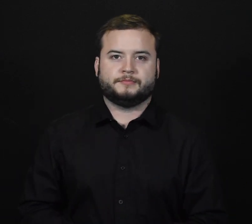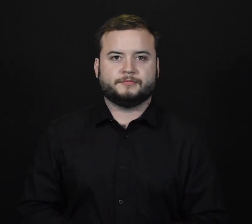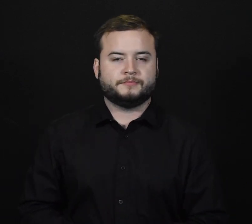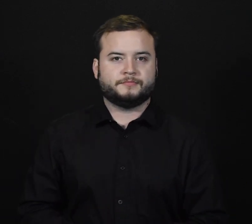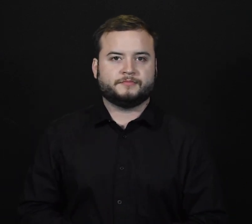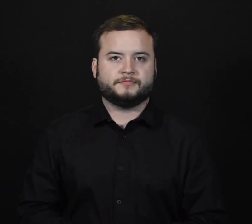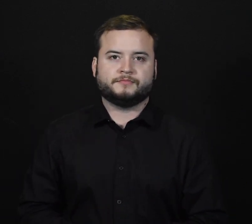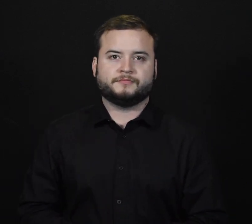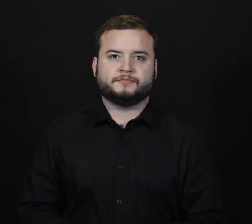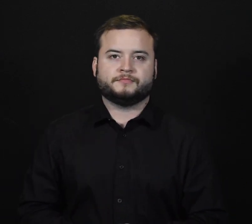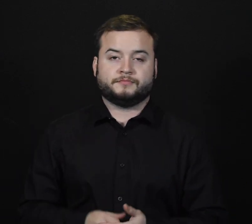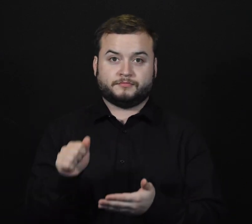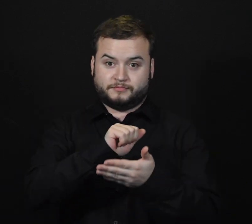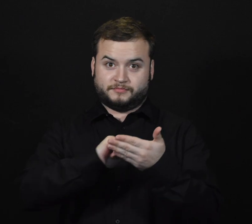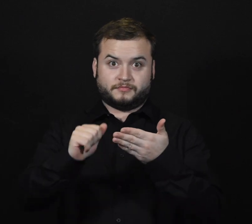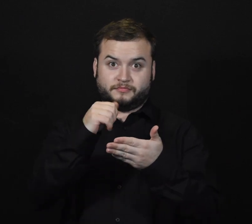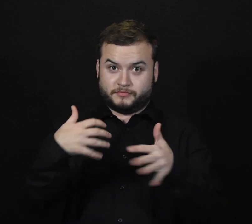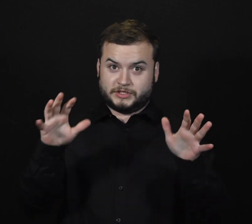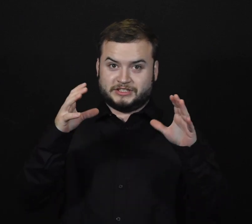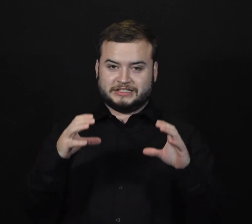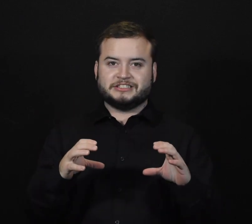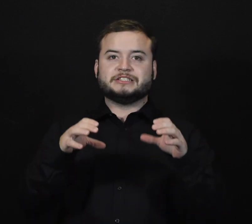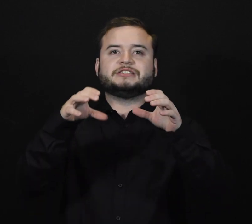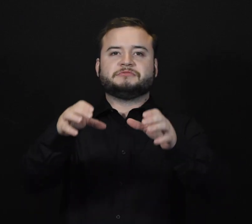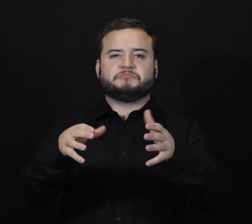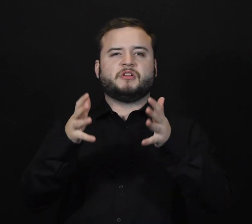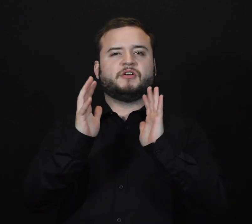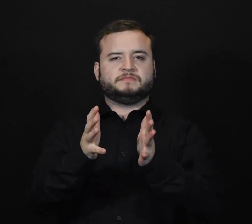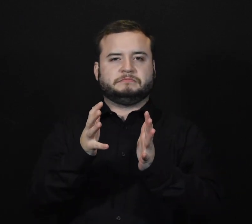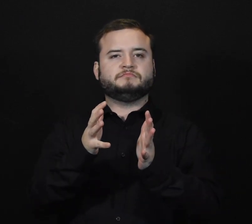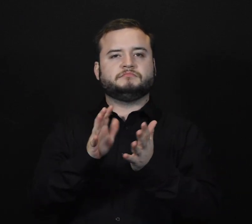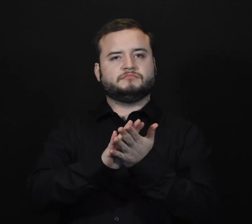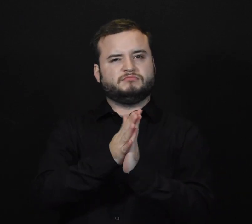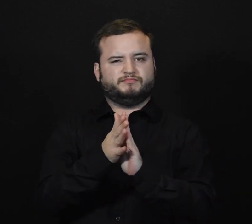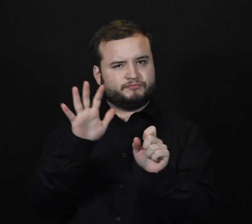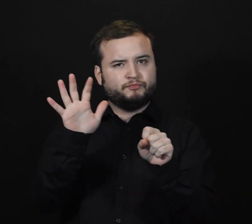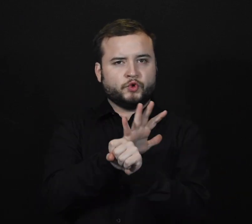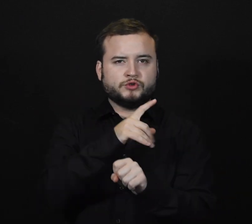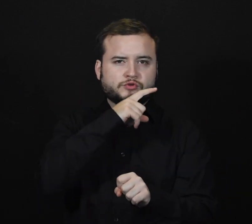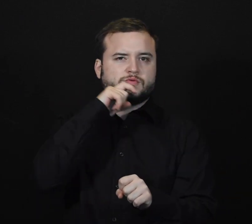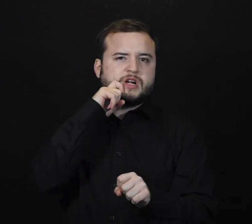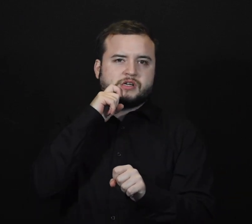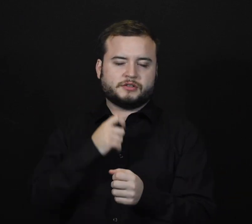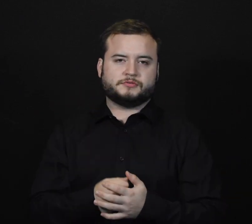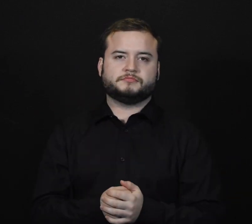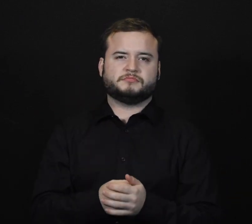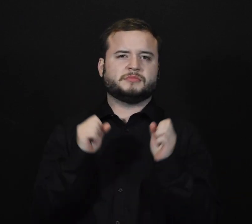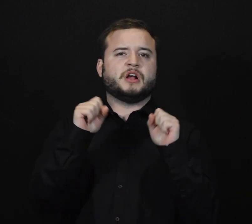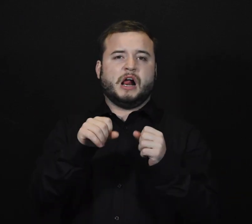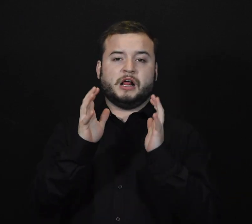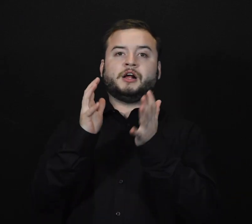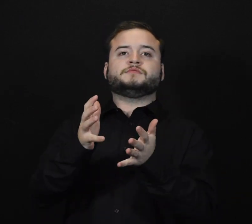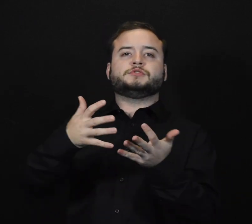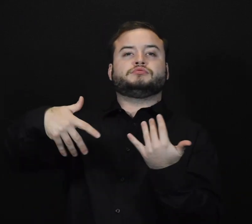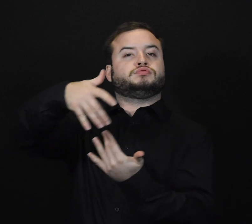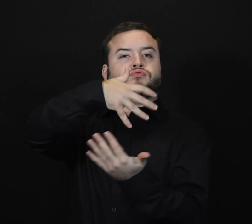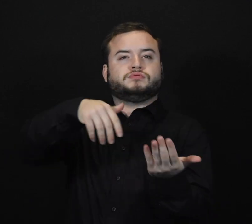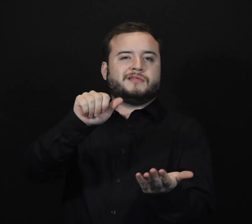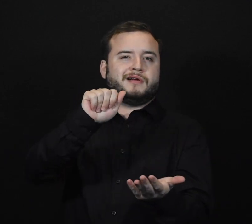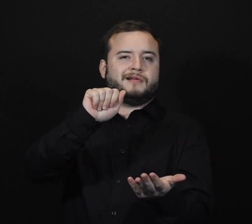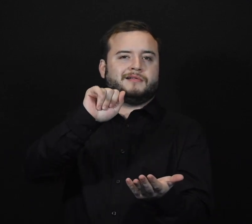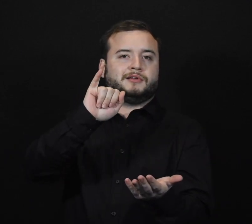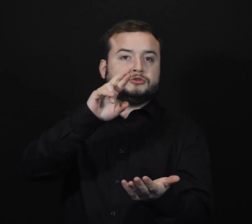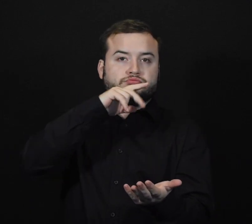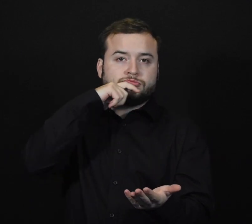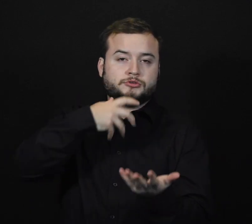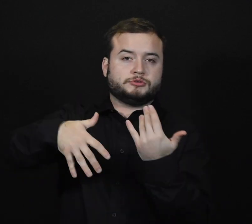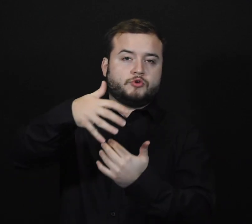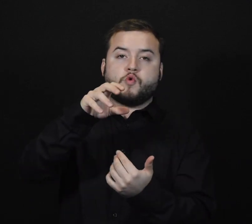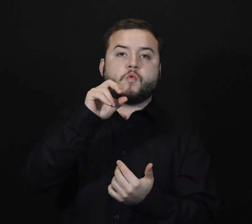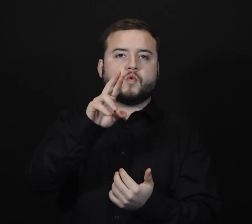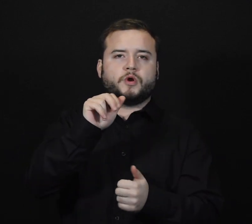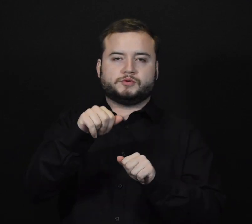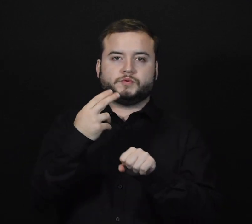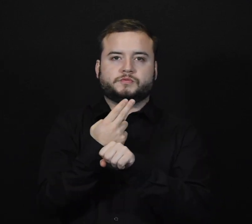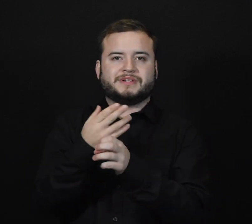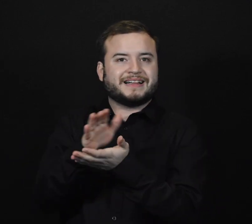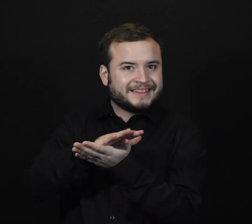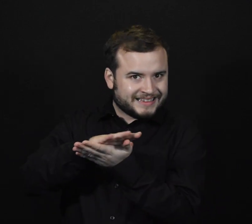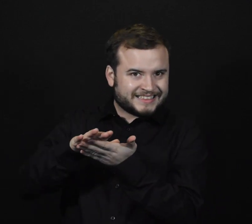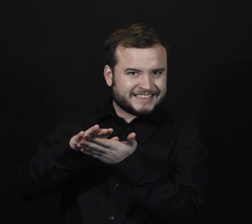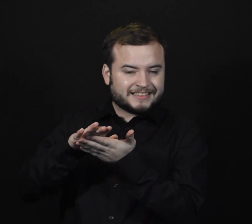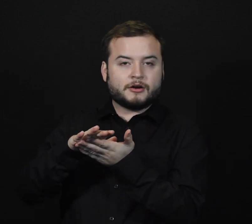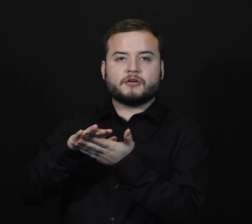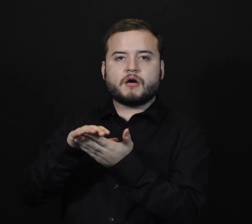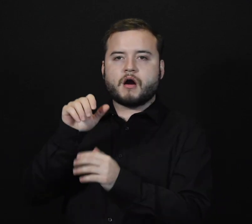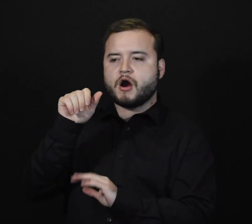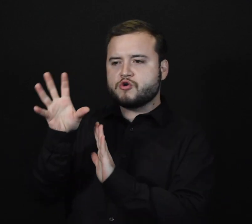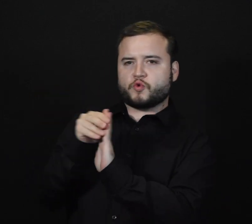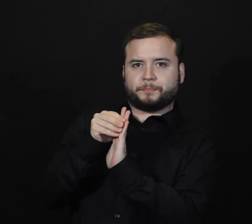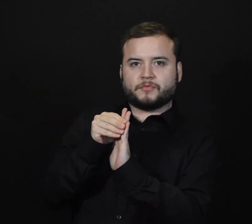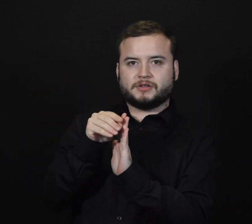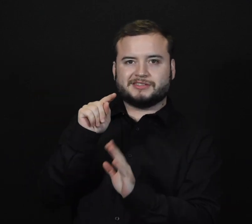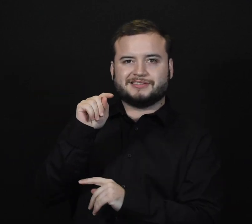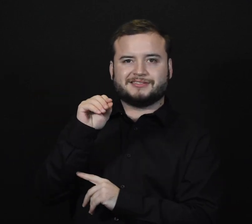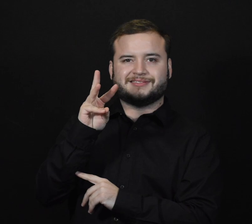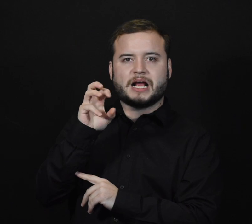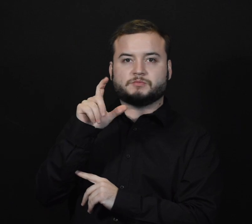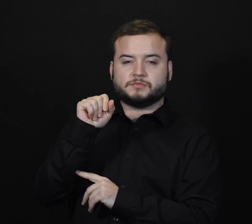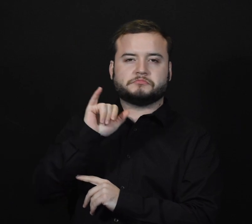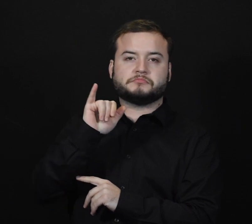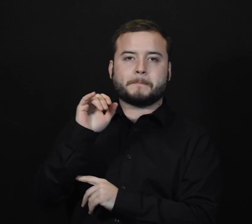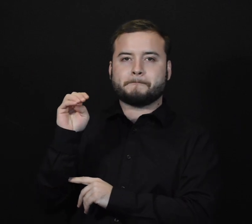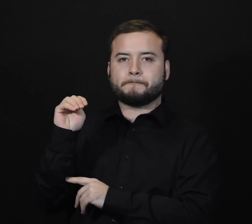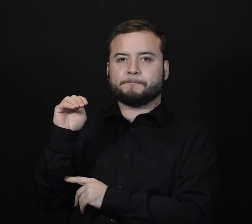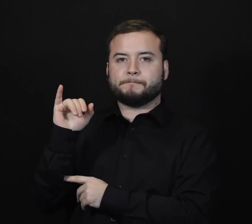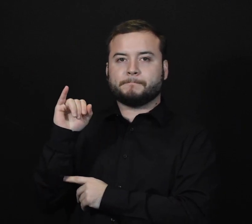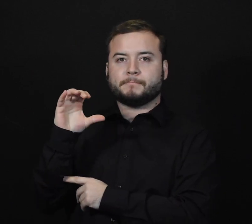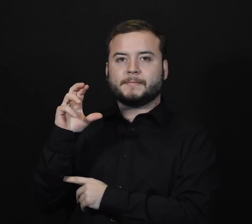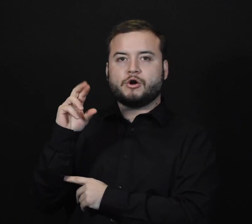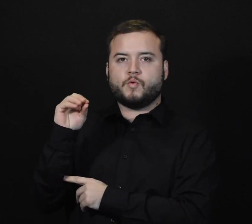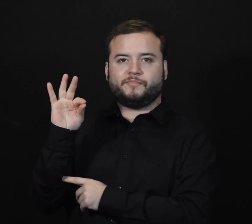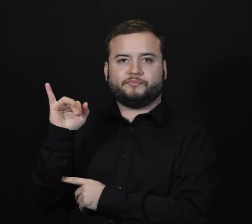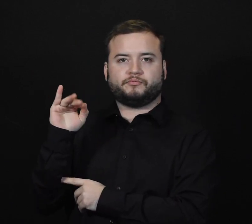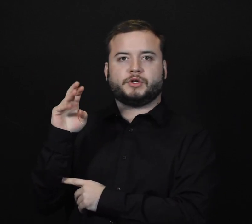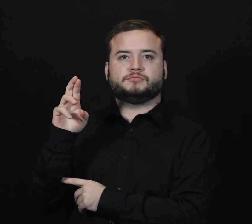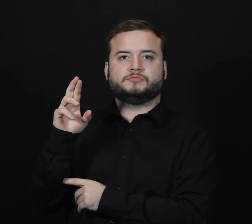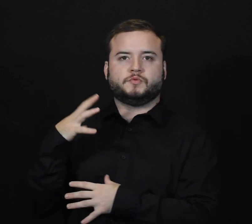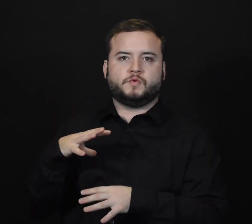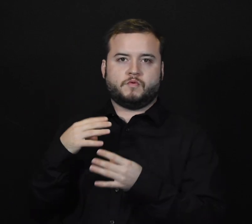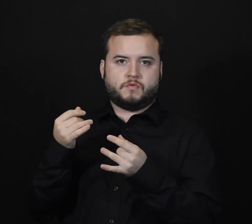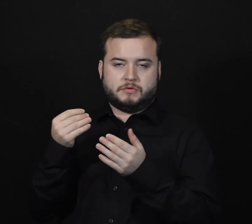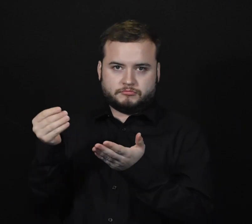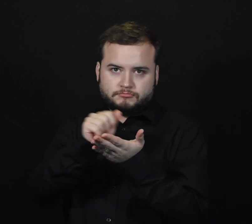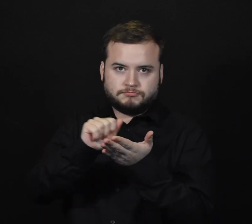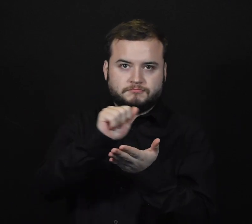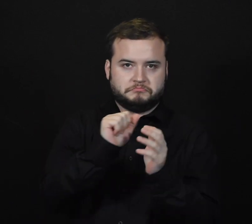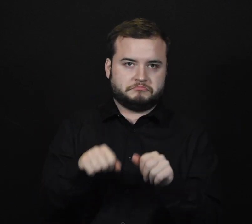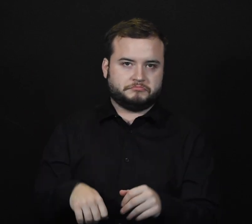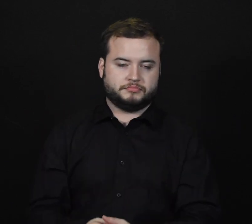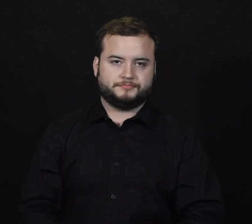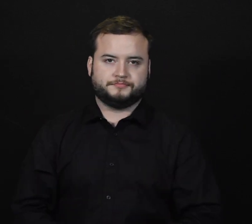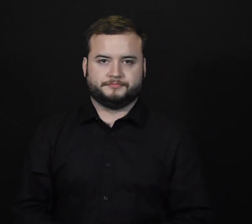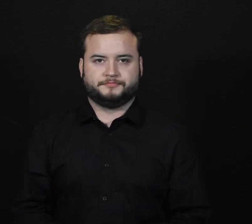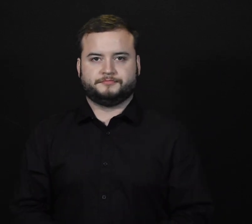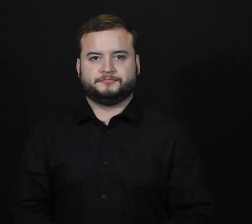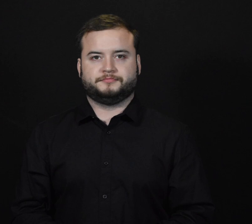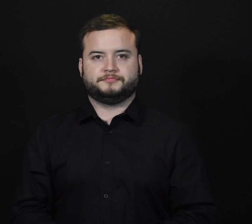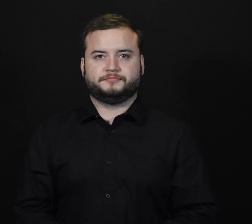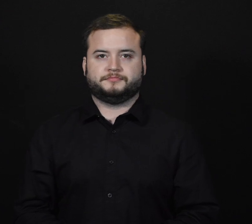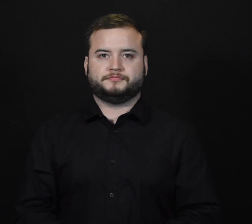Let it fully dry (leave it out to air dry or use clean absorbent towels such as microfiber cloths).